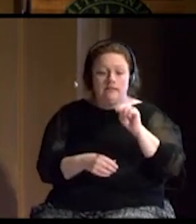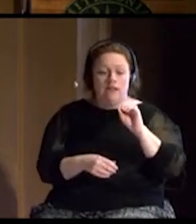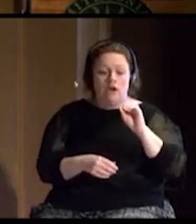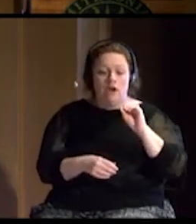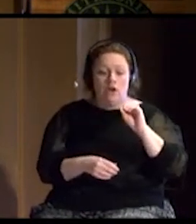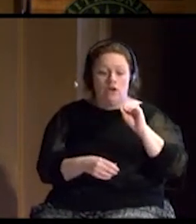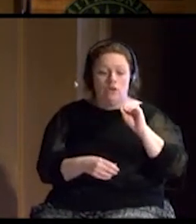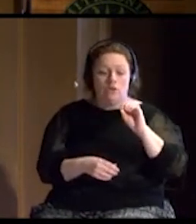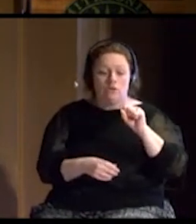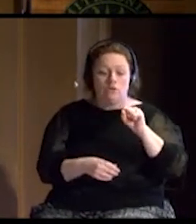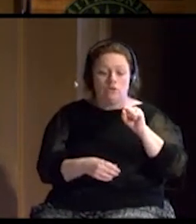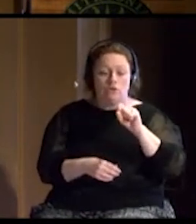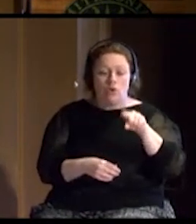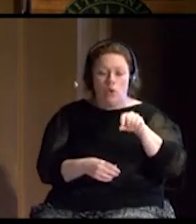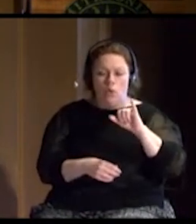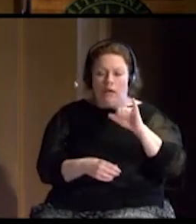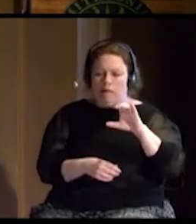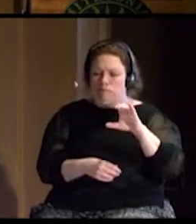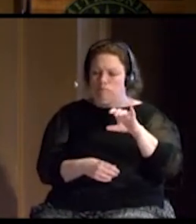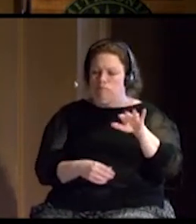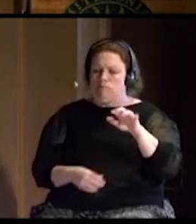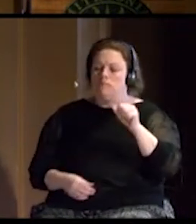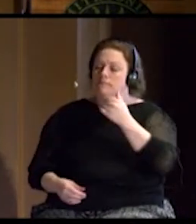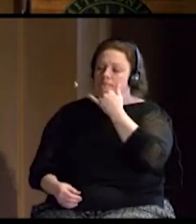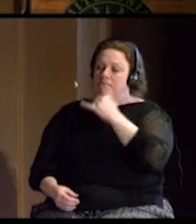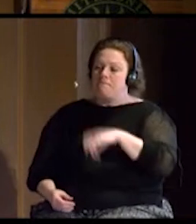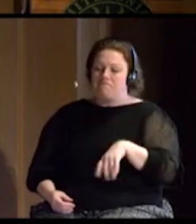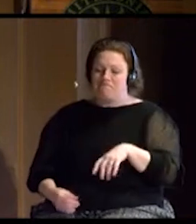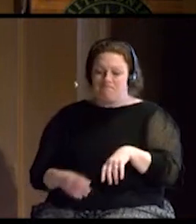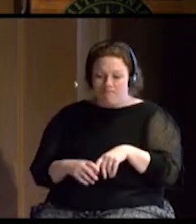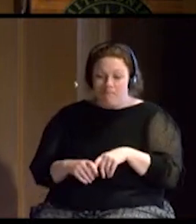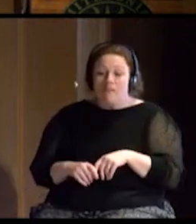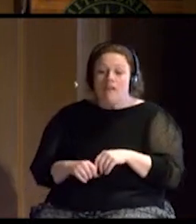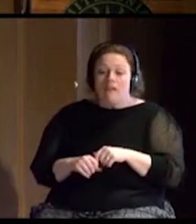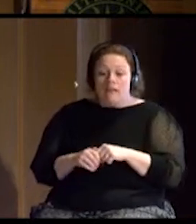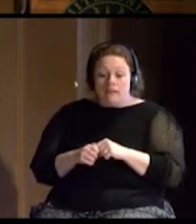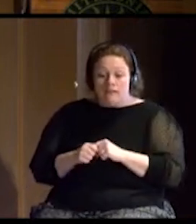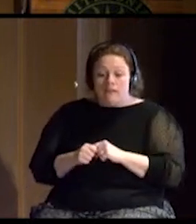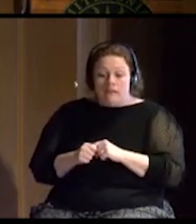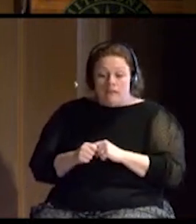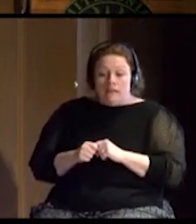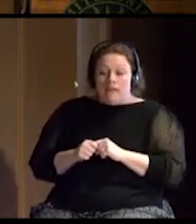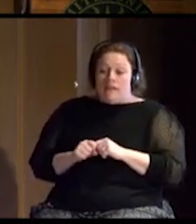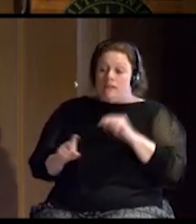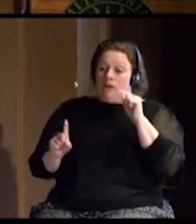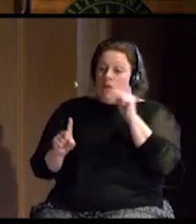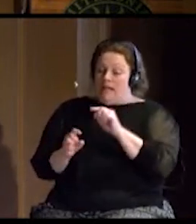The same pattern is observed for lineage diversification analysis. Carangaria is an evolutionary radiation,